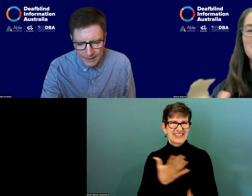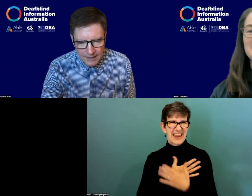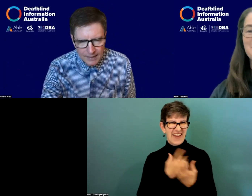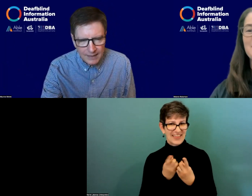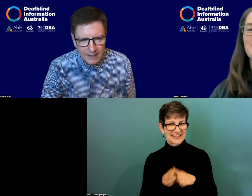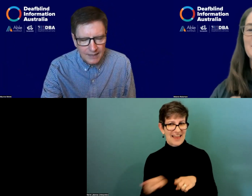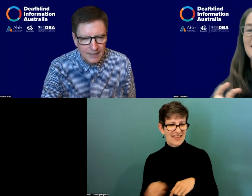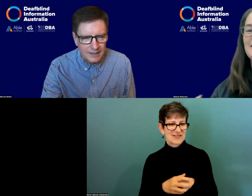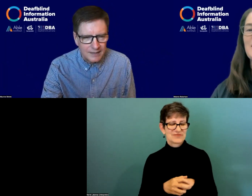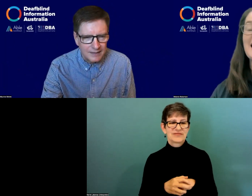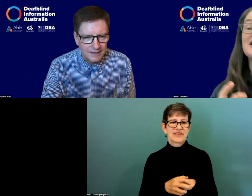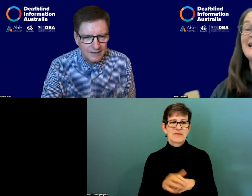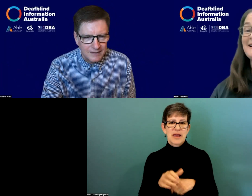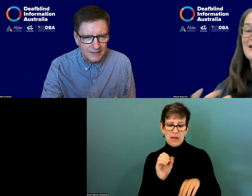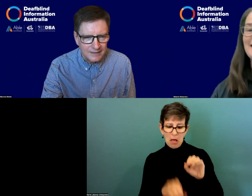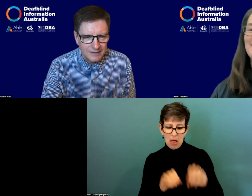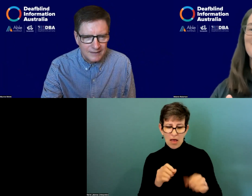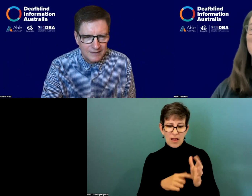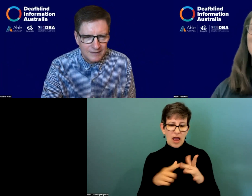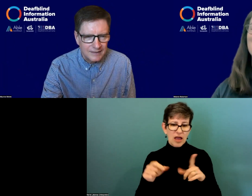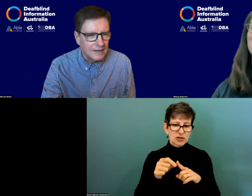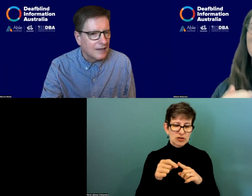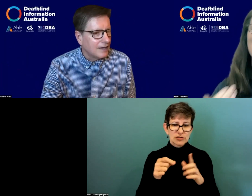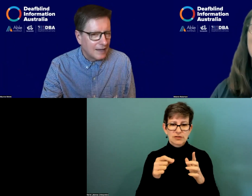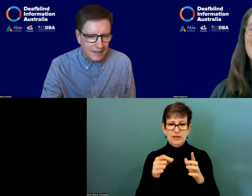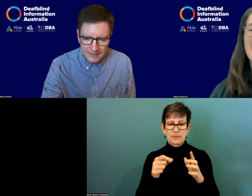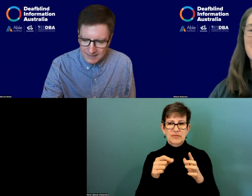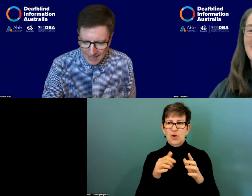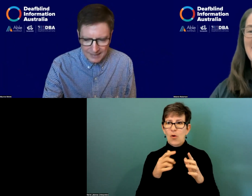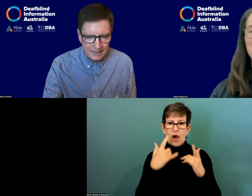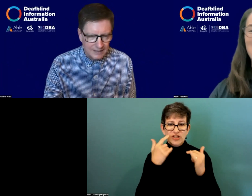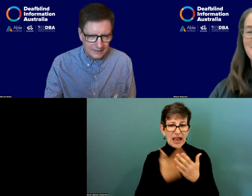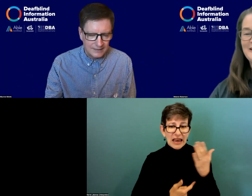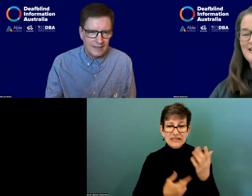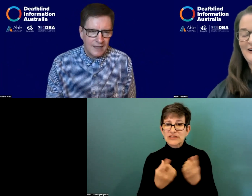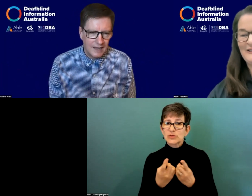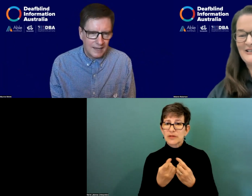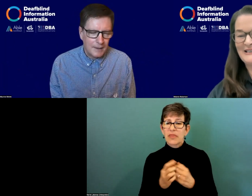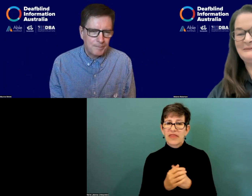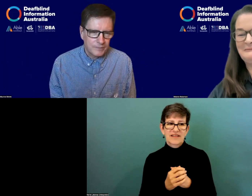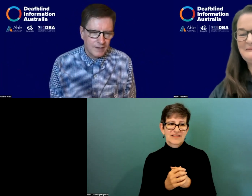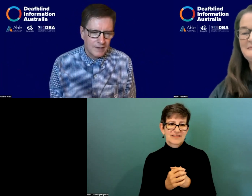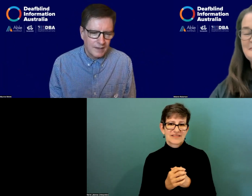Top tips or, you know, a check-list for yourself. Exactly. How can I offer my child closure?